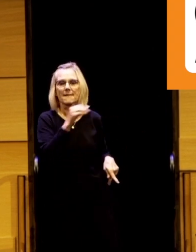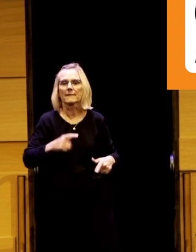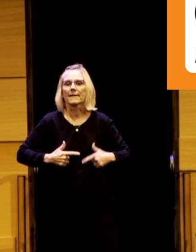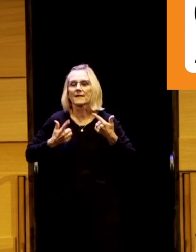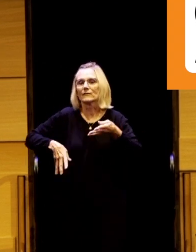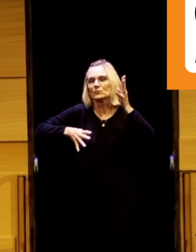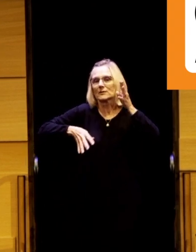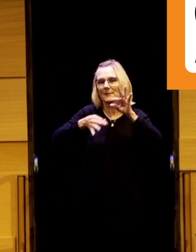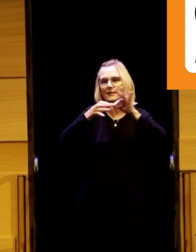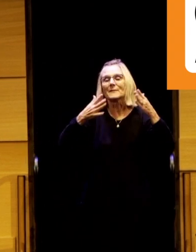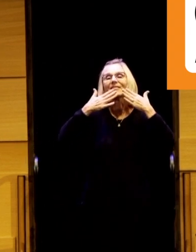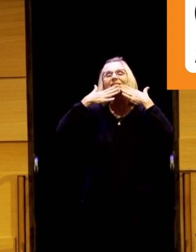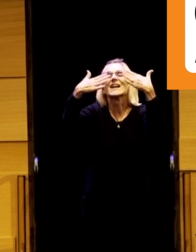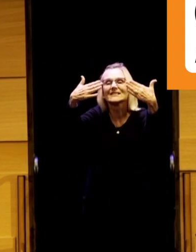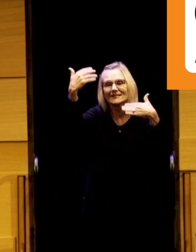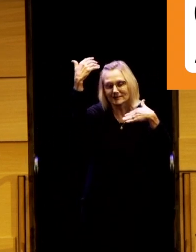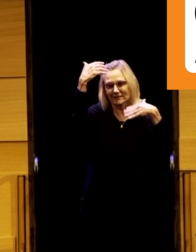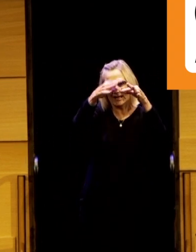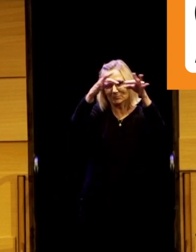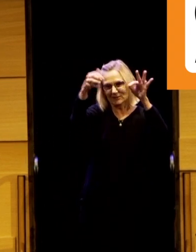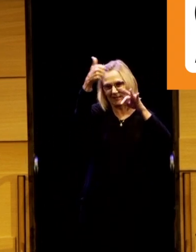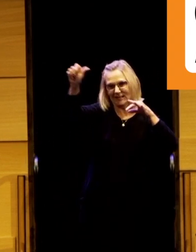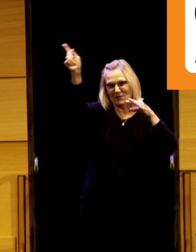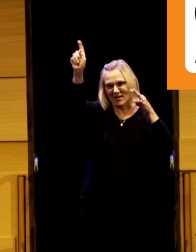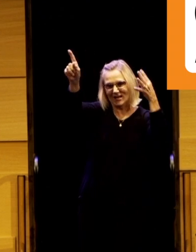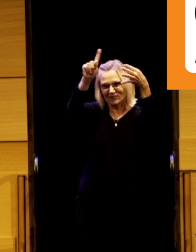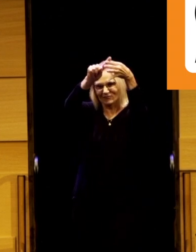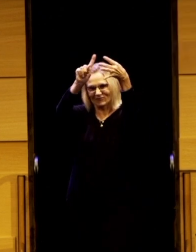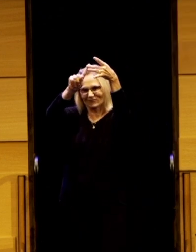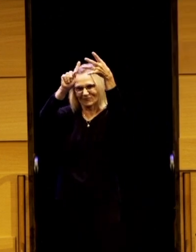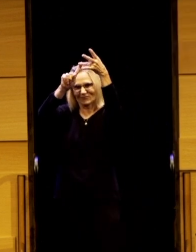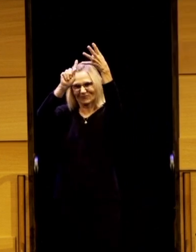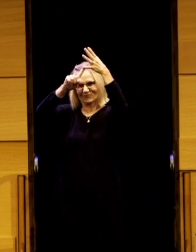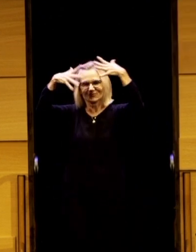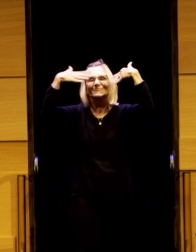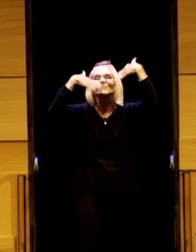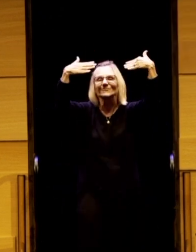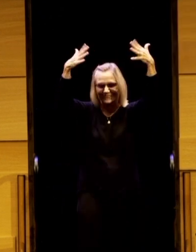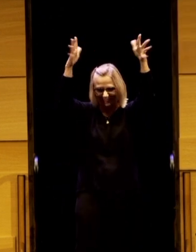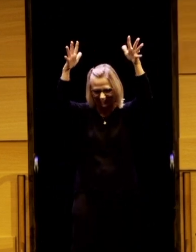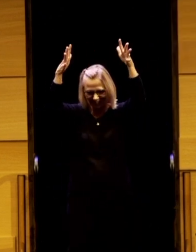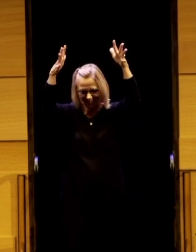We have captions available here on site and on the livestream. Thank you, Caption Anywhere. Thank you to all four of our sponsors.